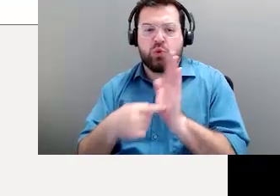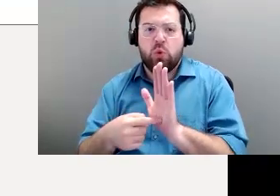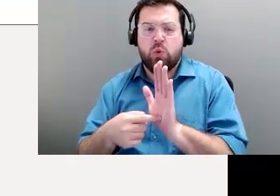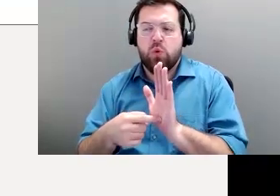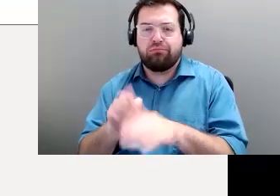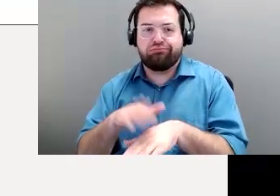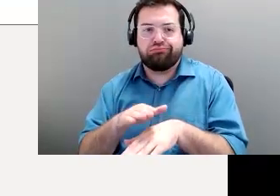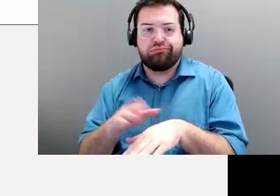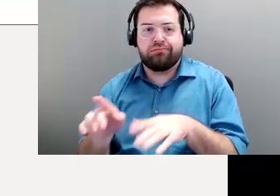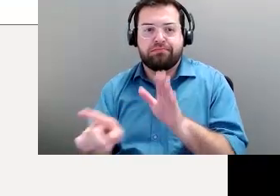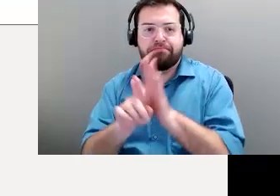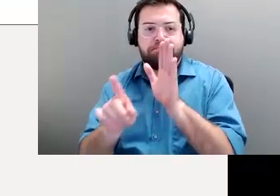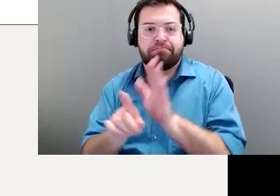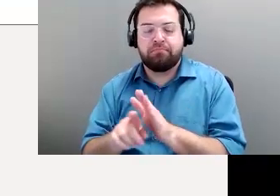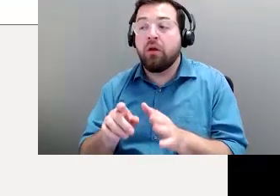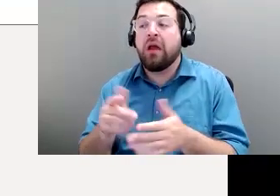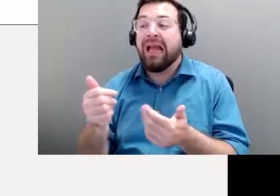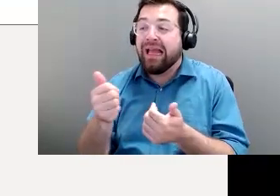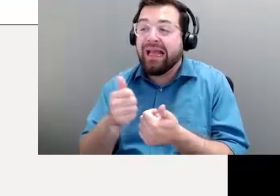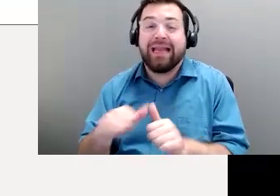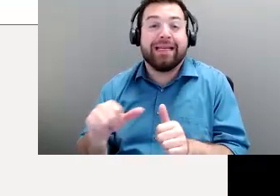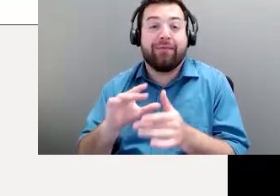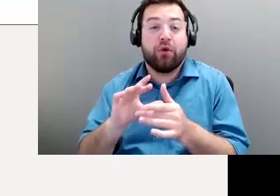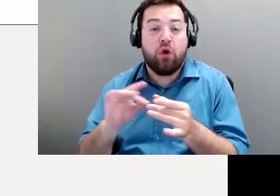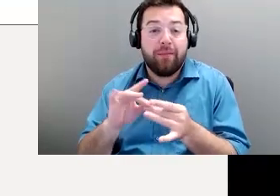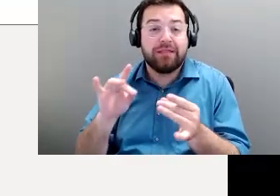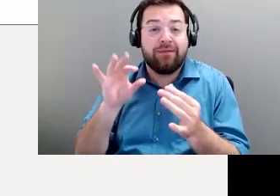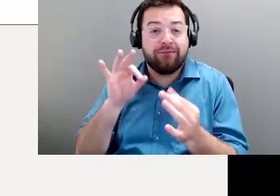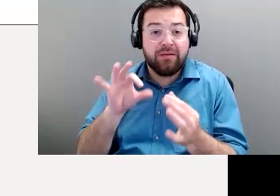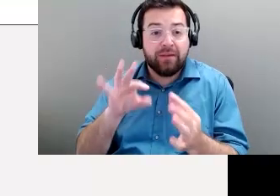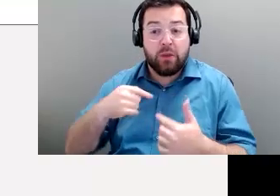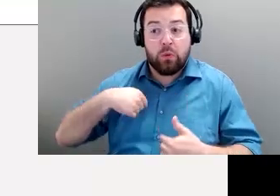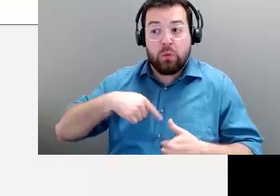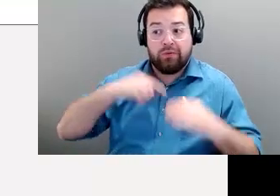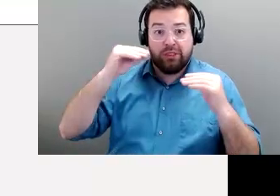as well. Any of the submission comments or assignment comments that we left for students.